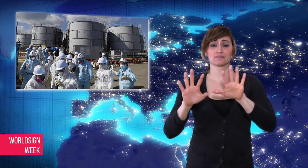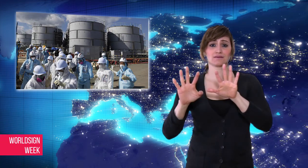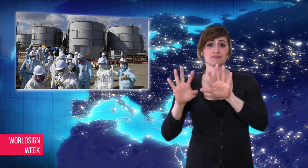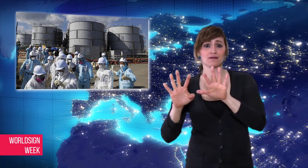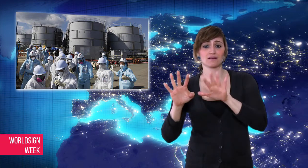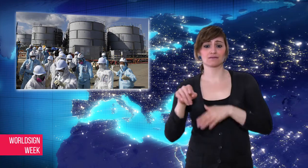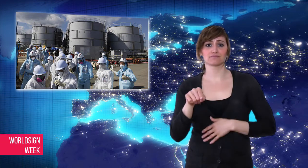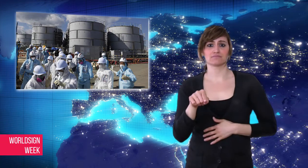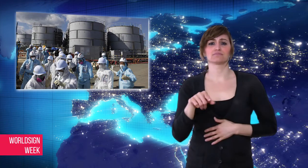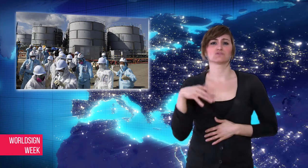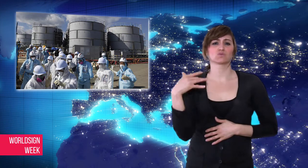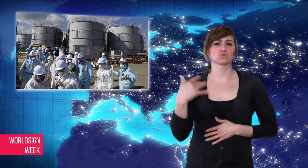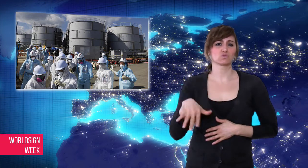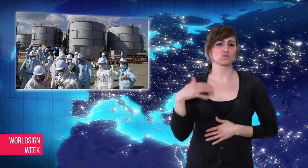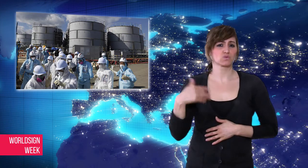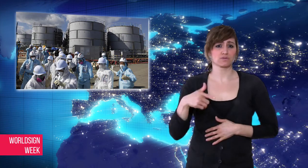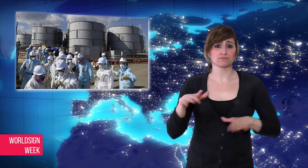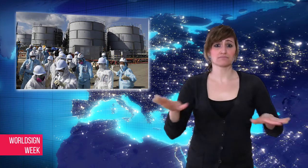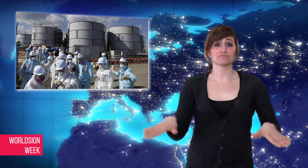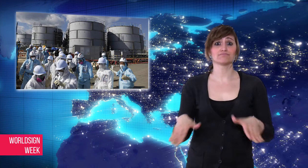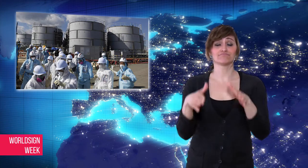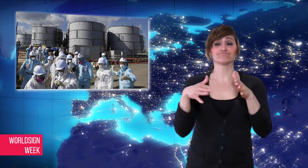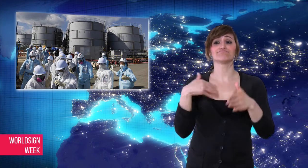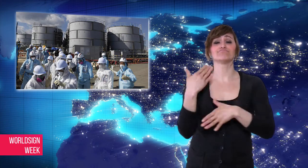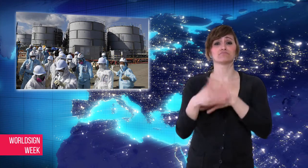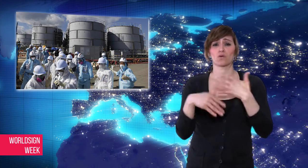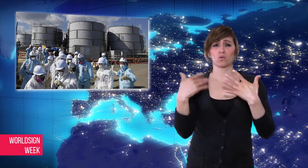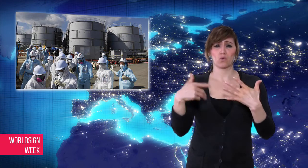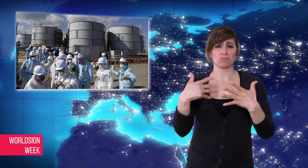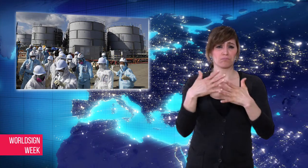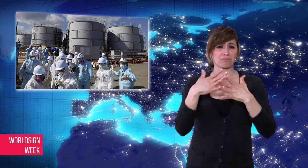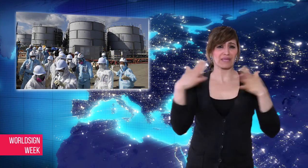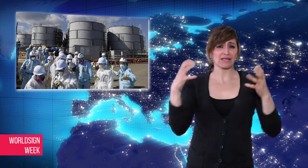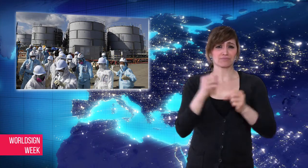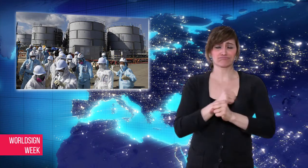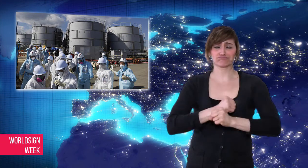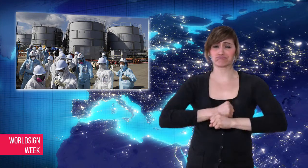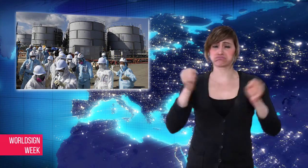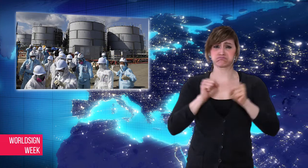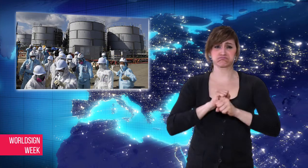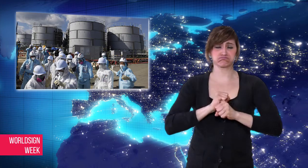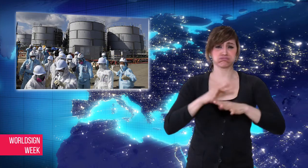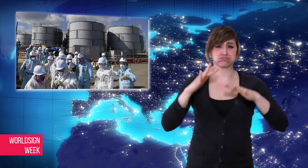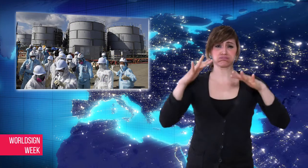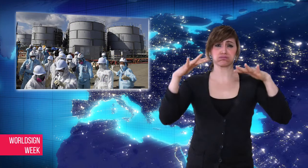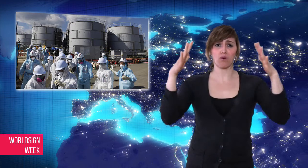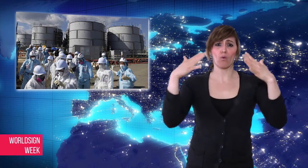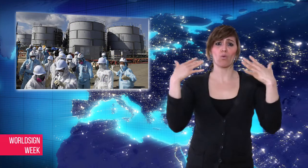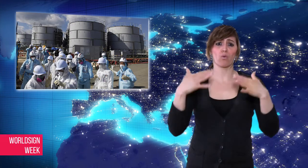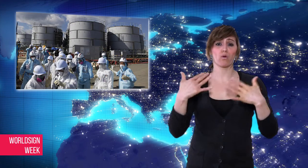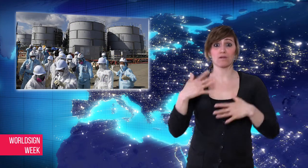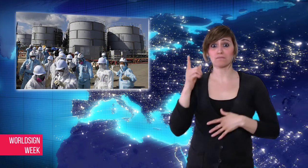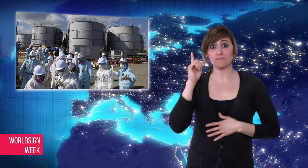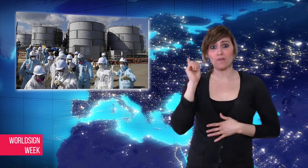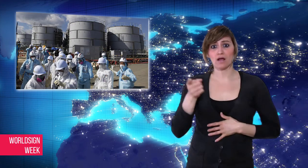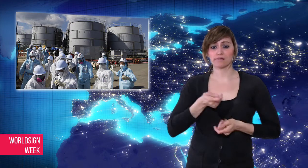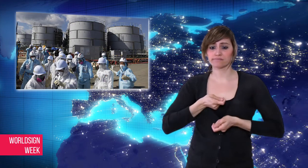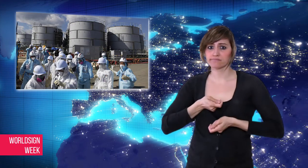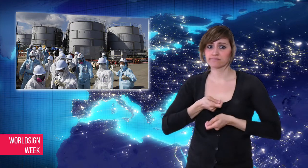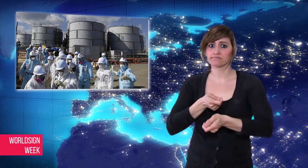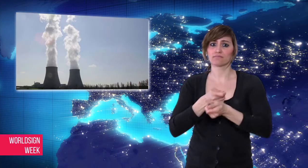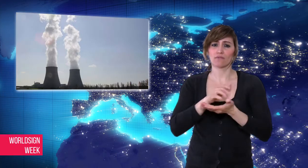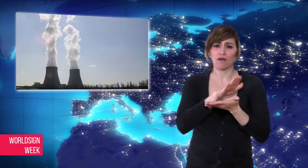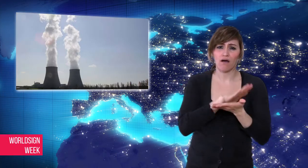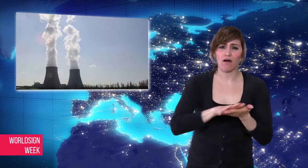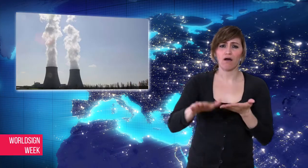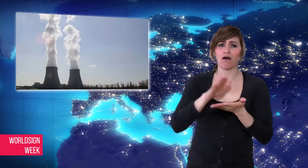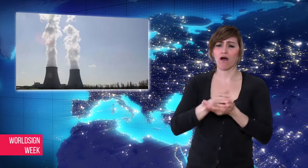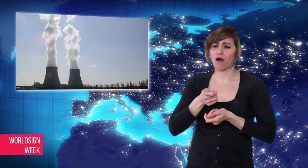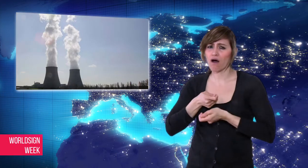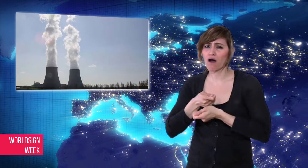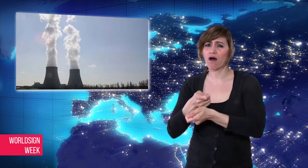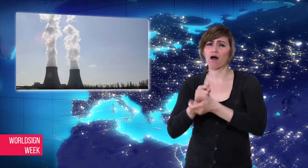explosion in1989 with cleanup still